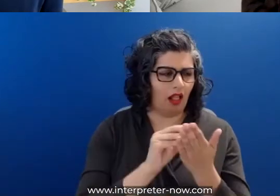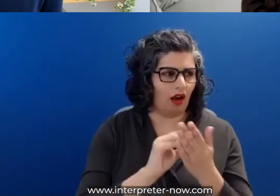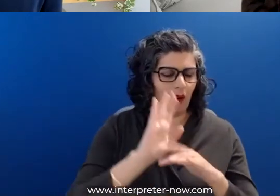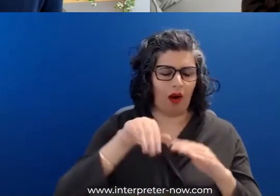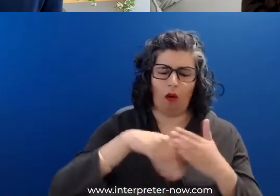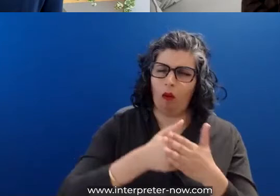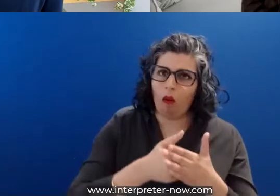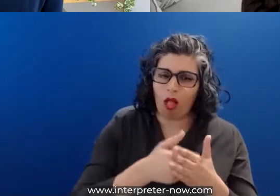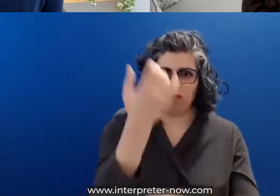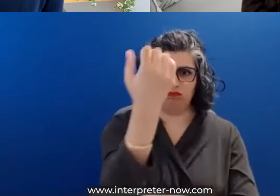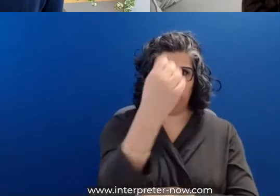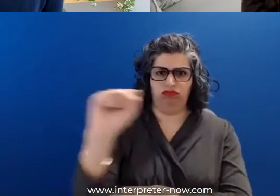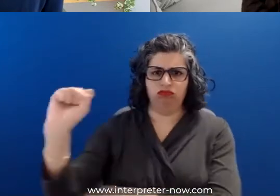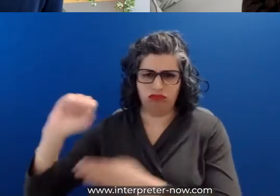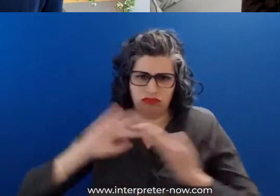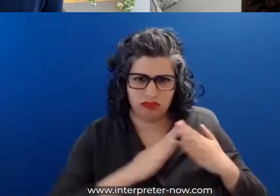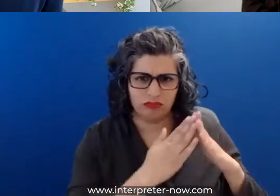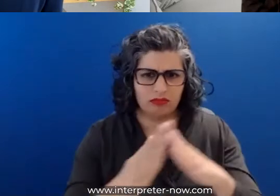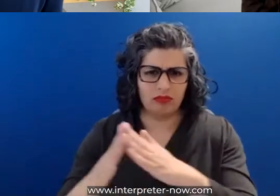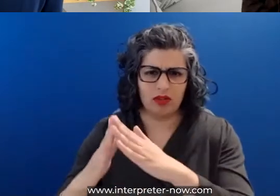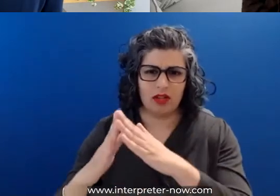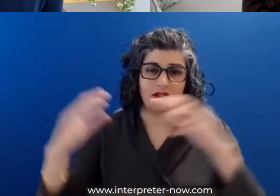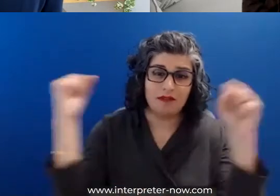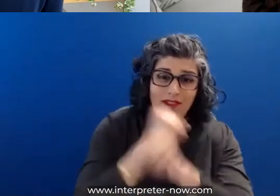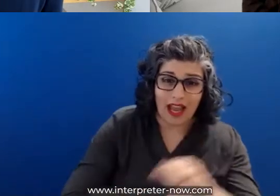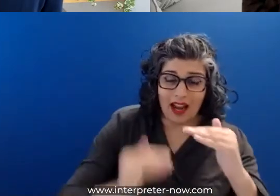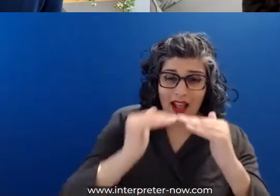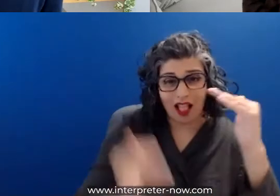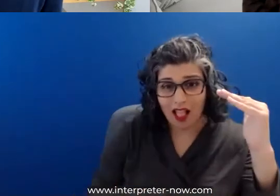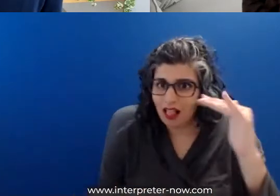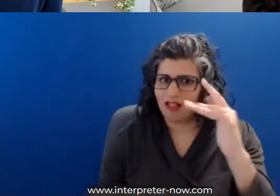of people who were dedicated to fighting injustice, to challenging oppression.